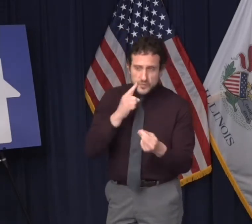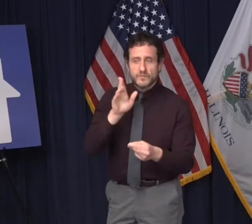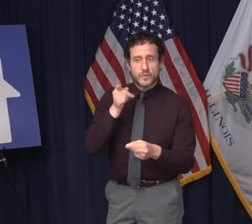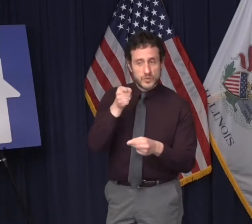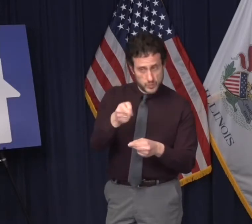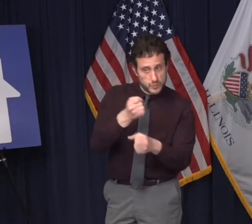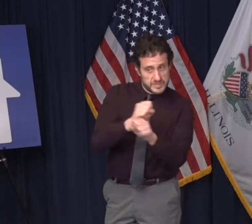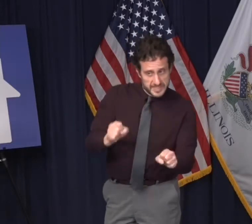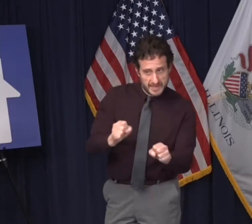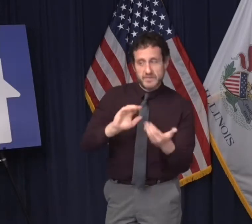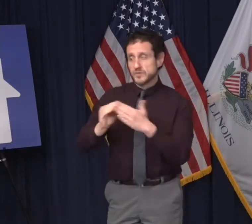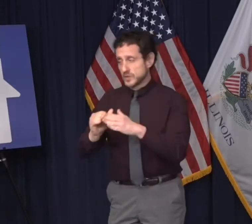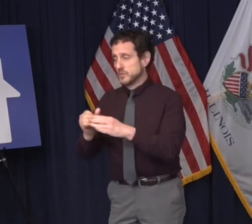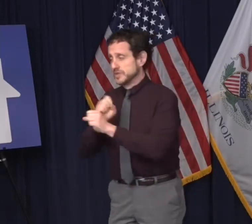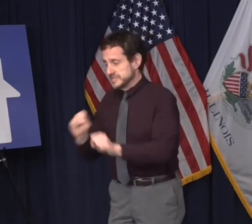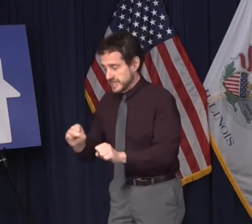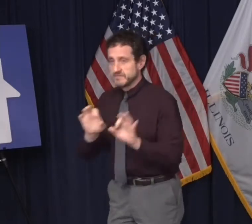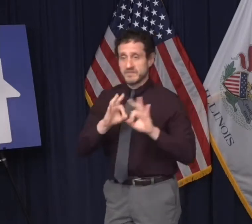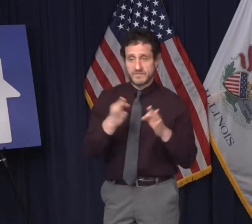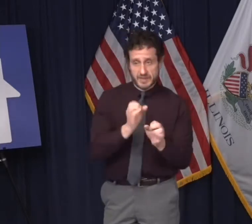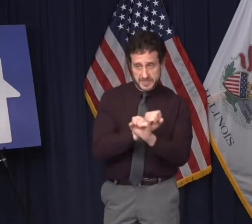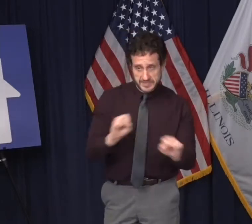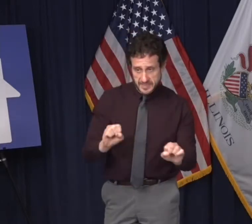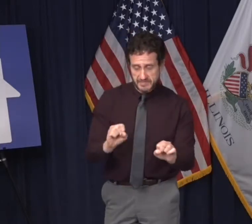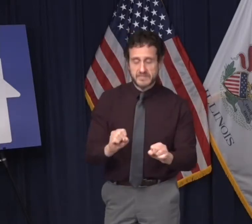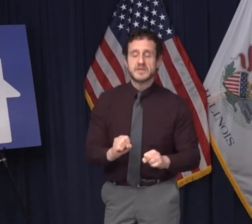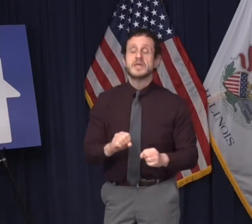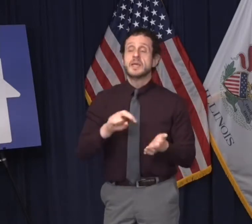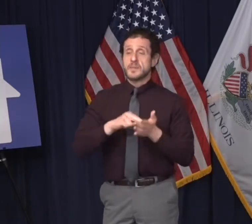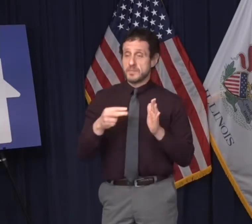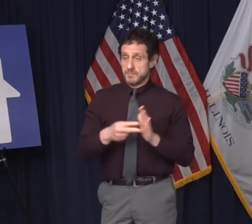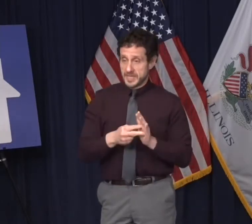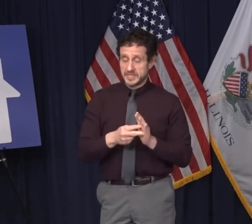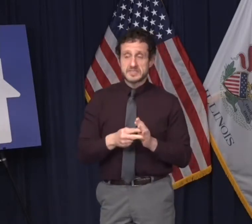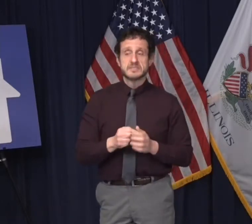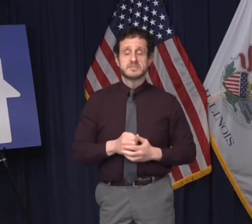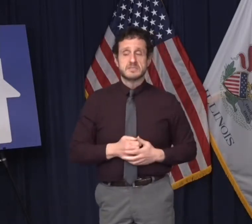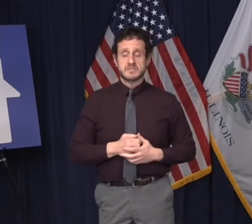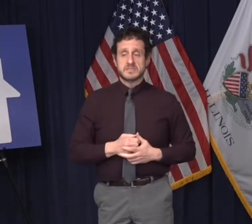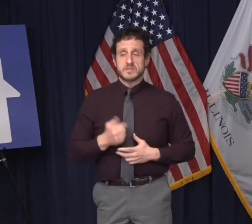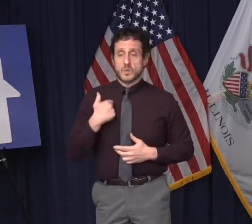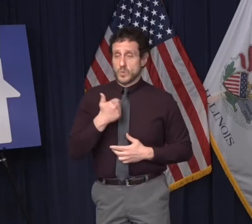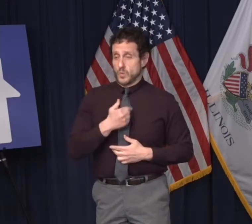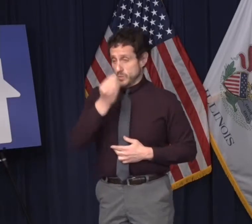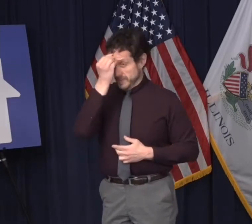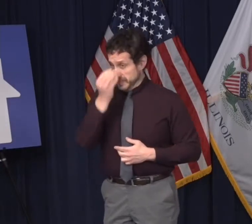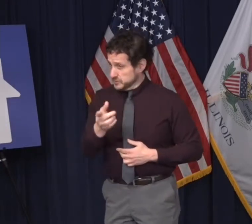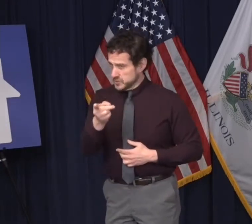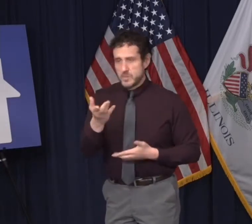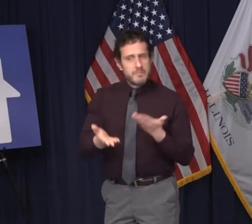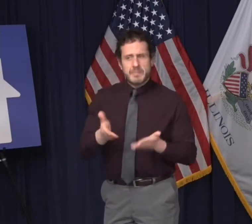KEEP YOU AND YOUR FAMILY AND YOUR COMMUNITY SAFE. CONTACT TRACING MEANS WE WILL